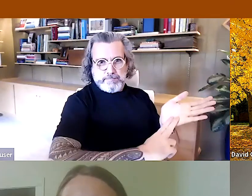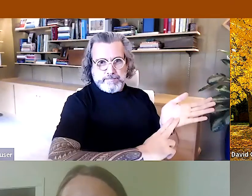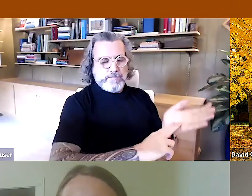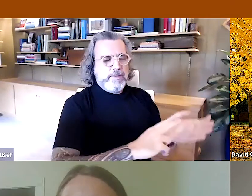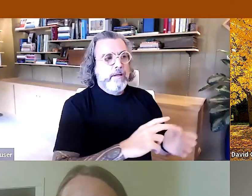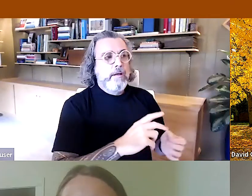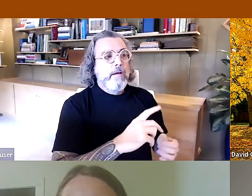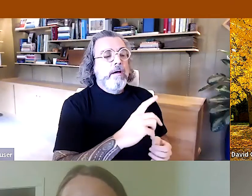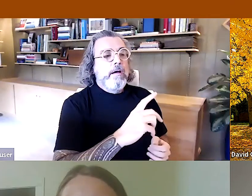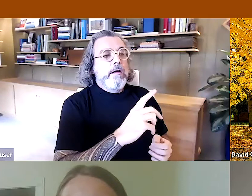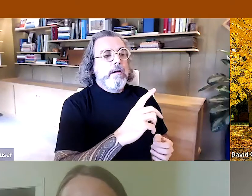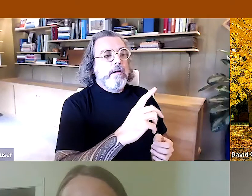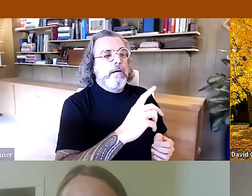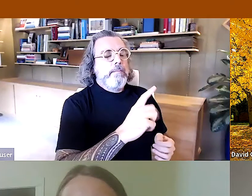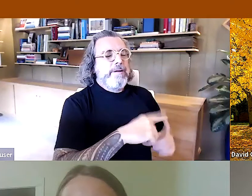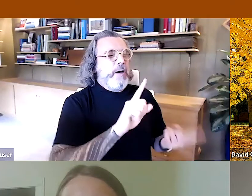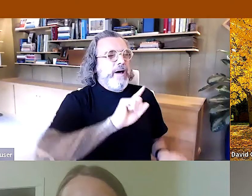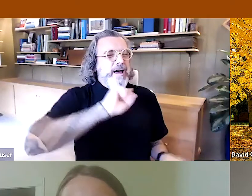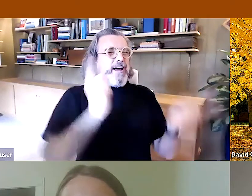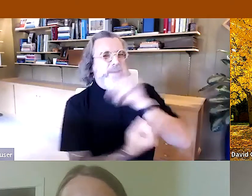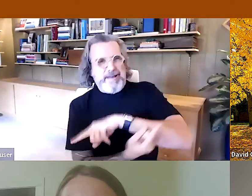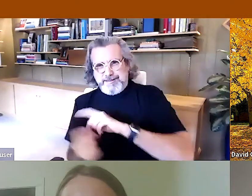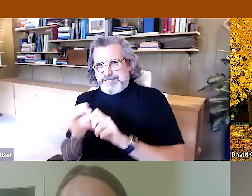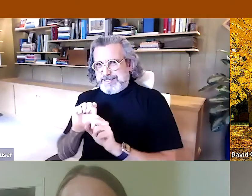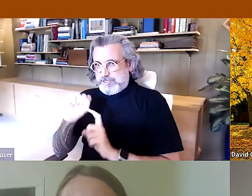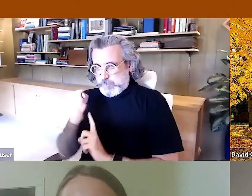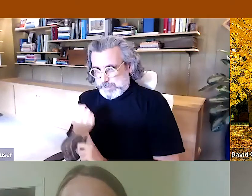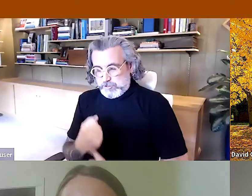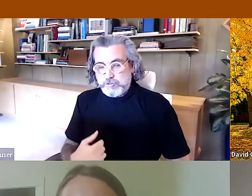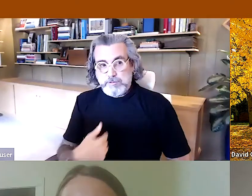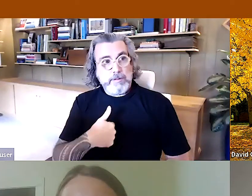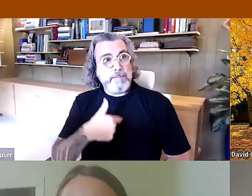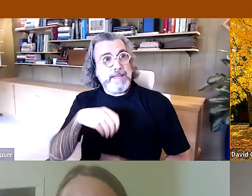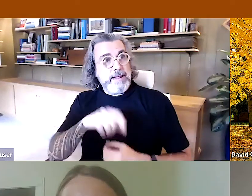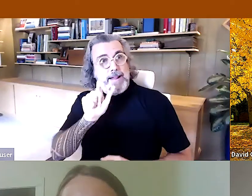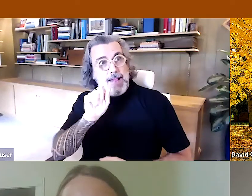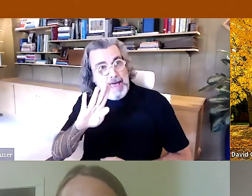to do some type of research within your lab, but again, you don't have the right type of resources,